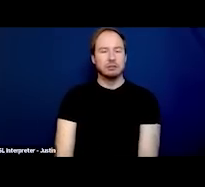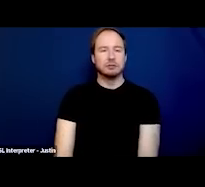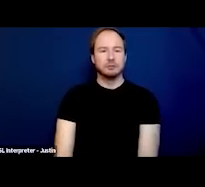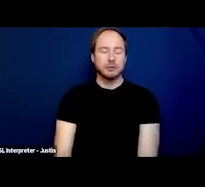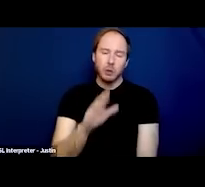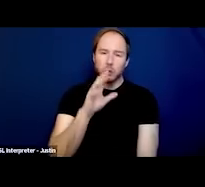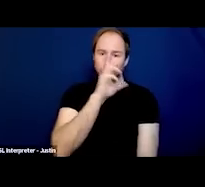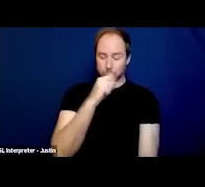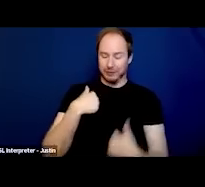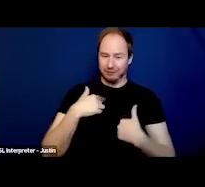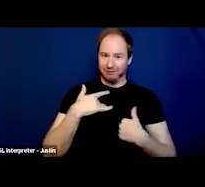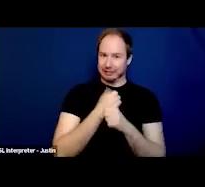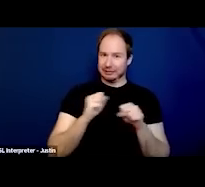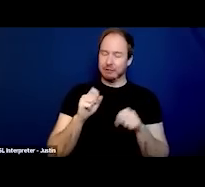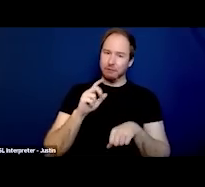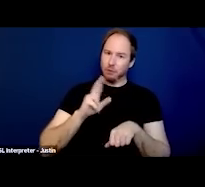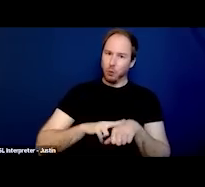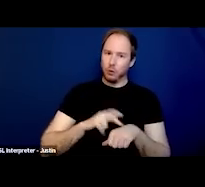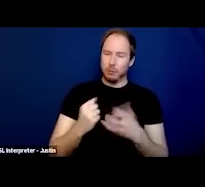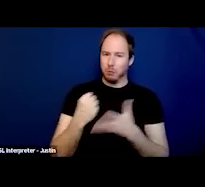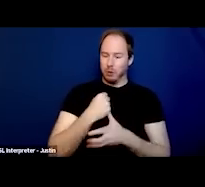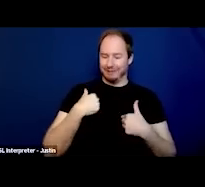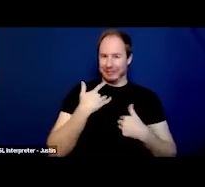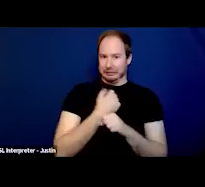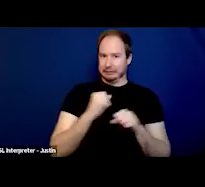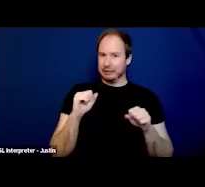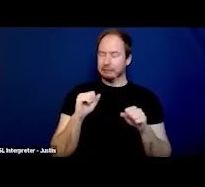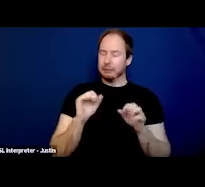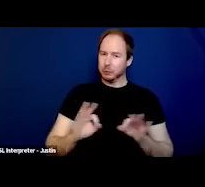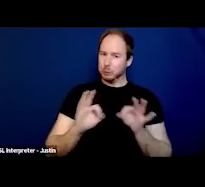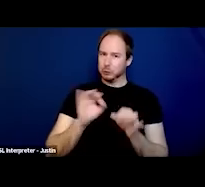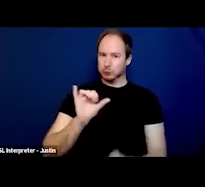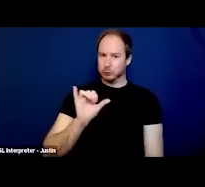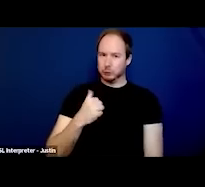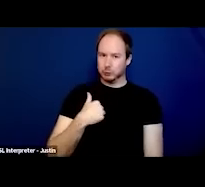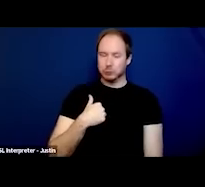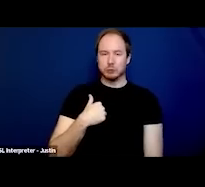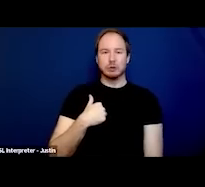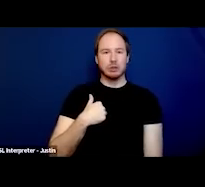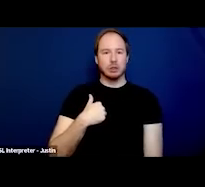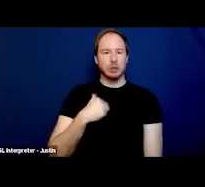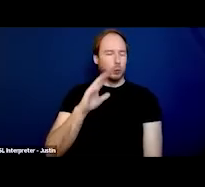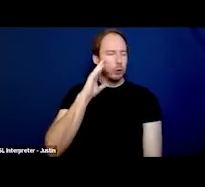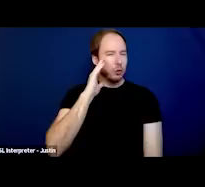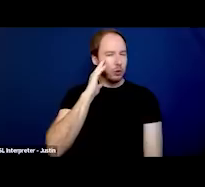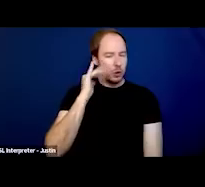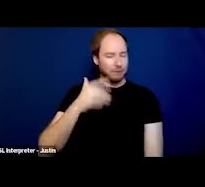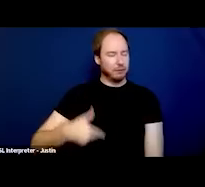that you feel safe in the interaction. I think that's really important. I mean, you will know when you feel like you can